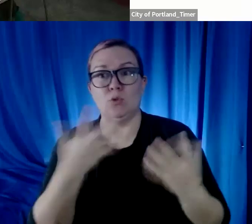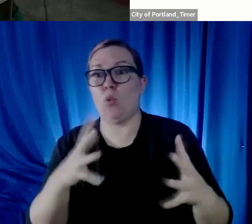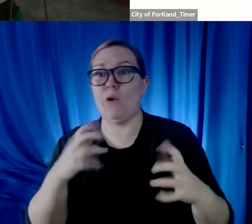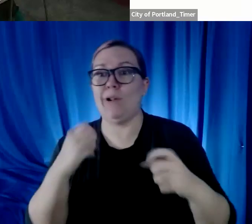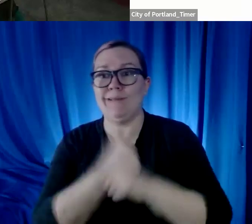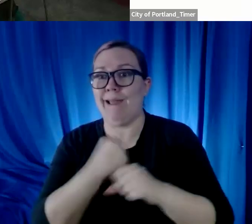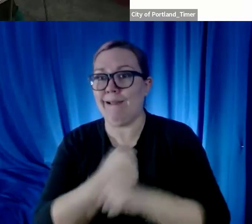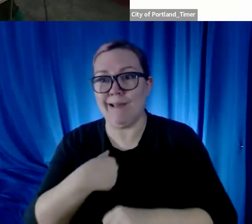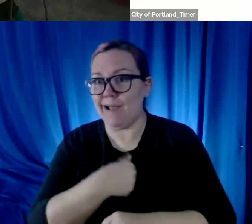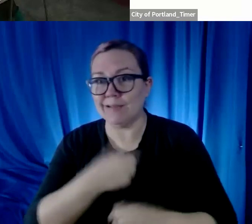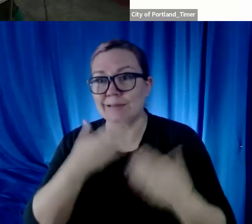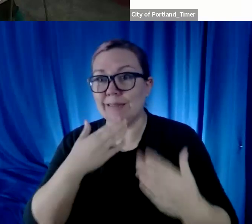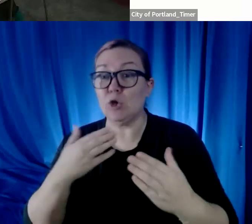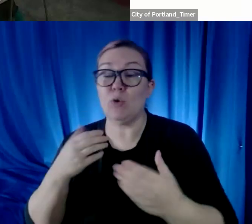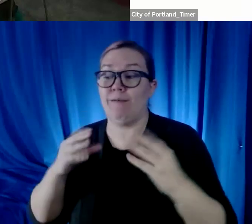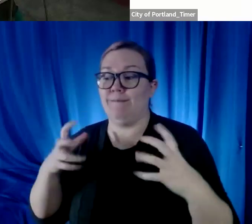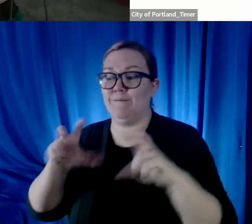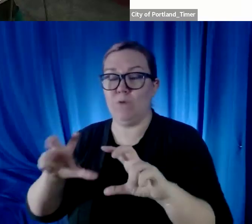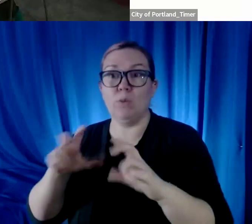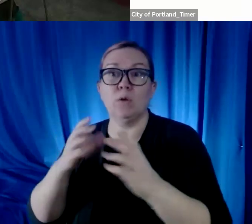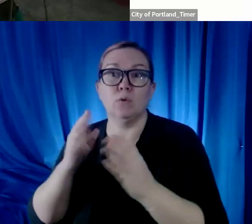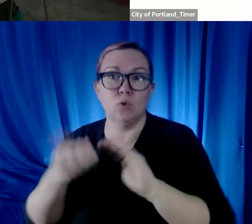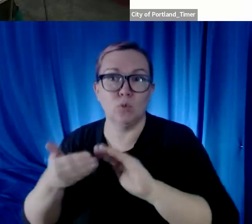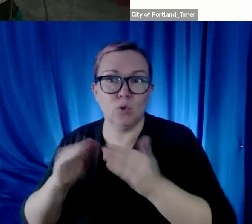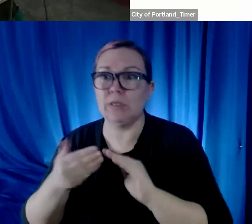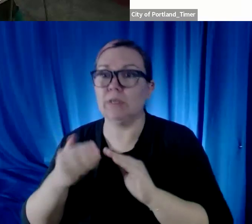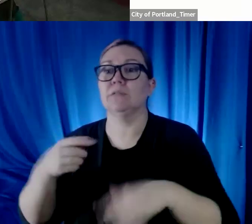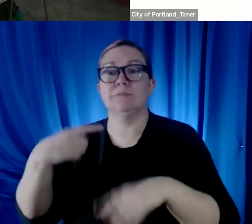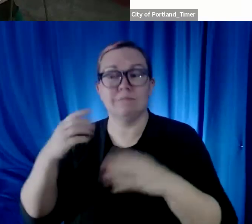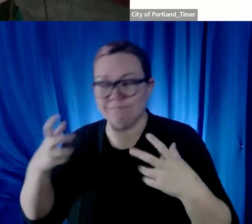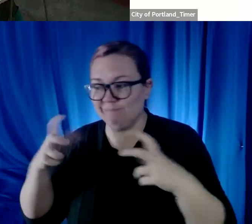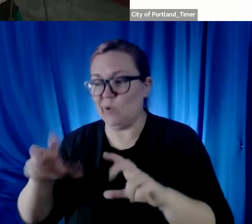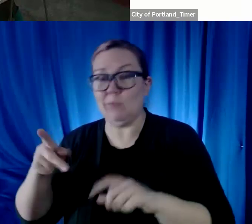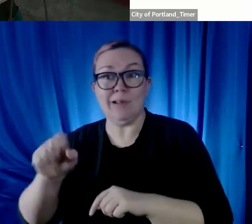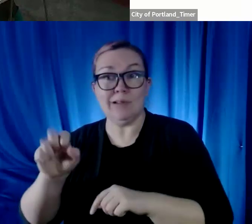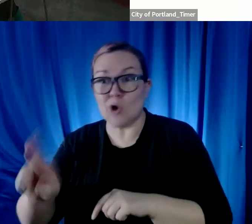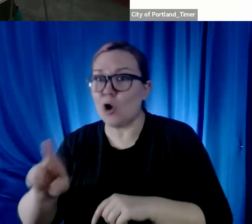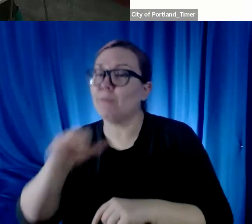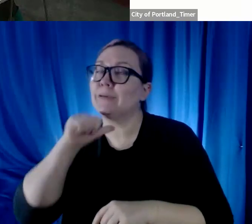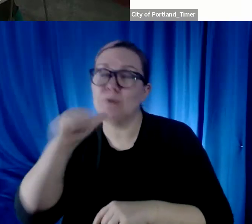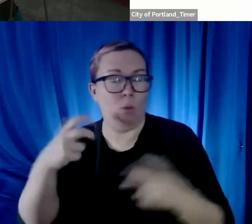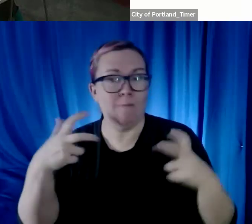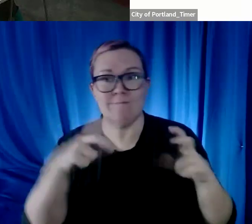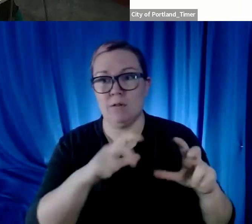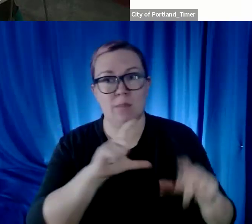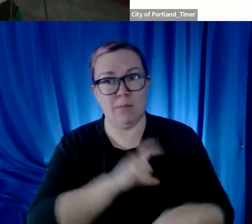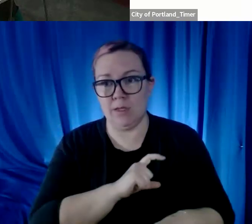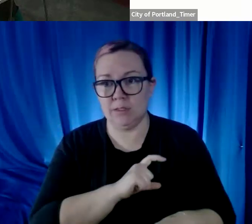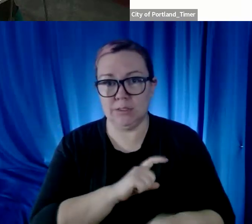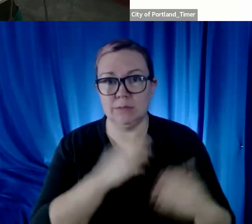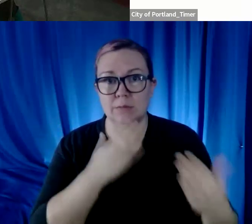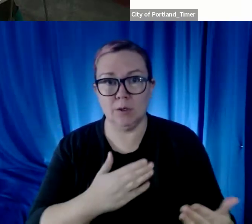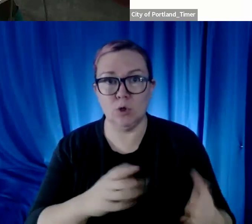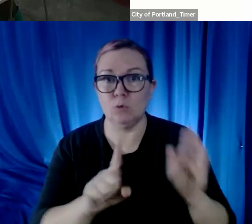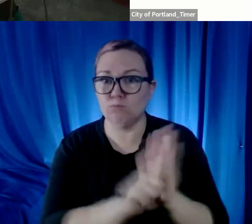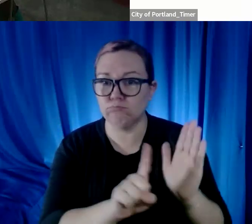Thank you. Fund our communities, fund PSR, but don't fund the police